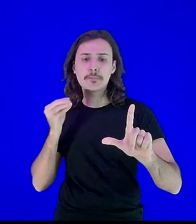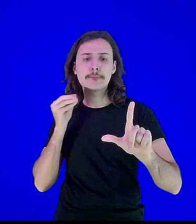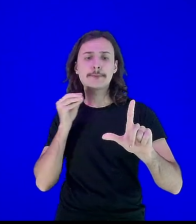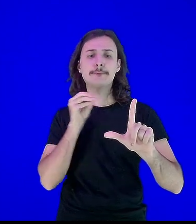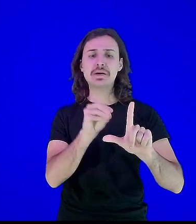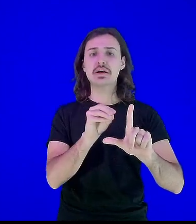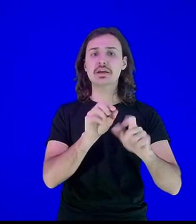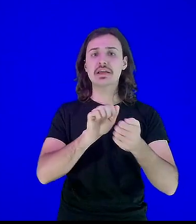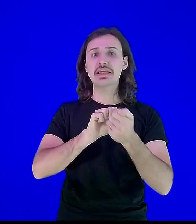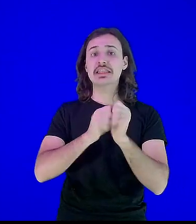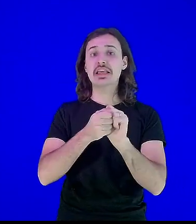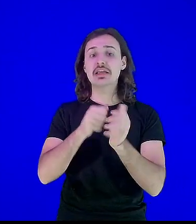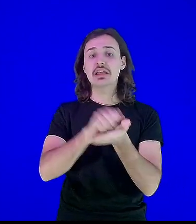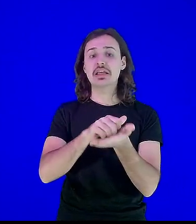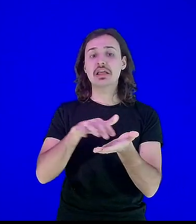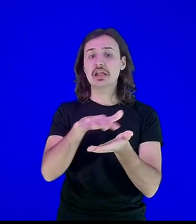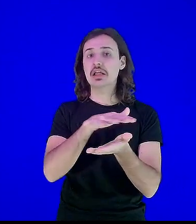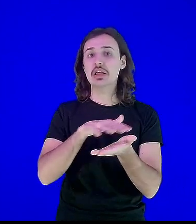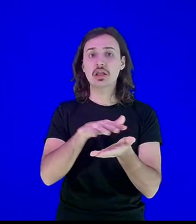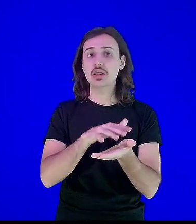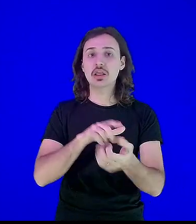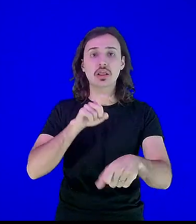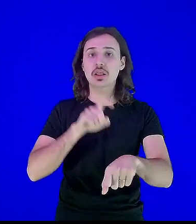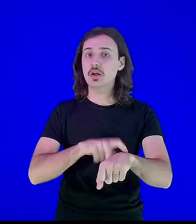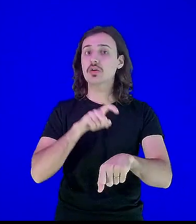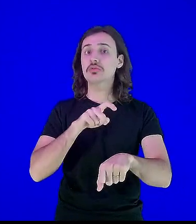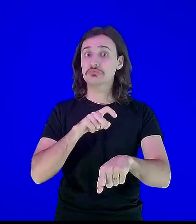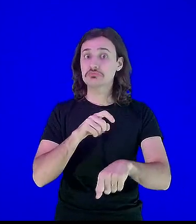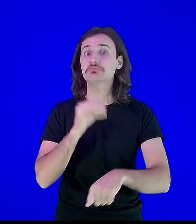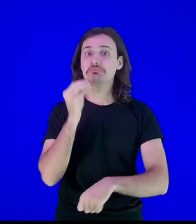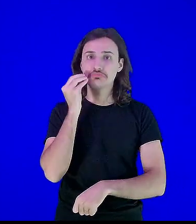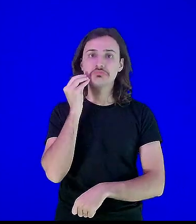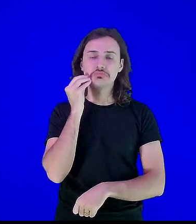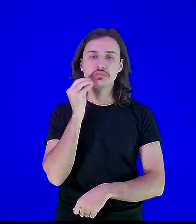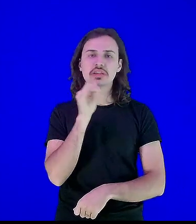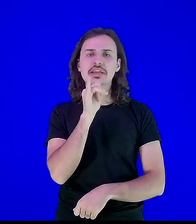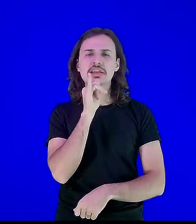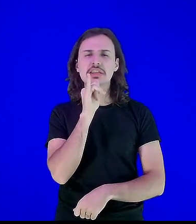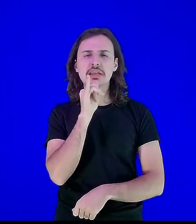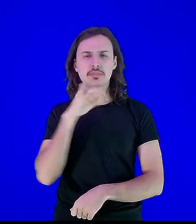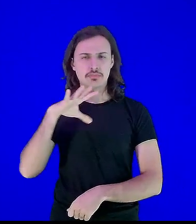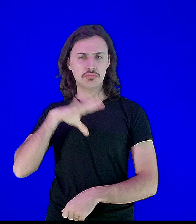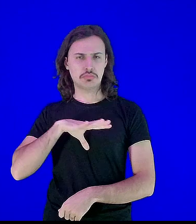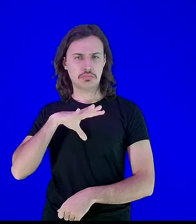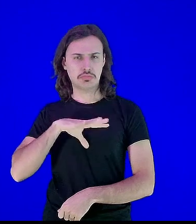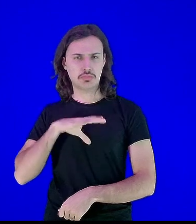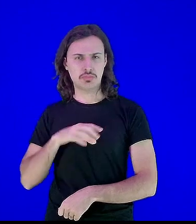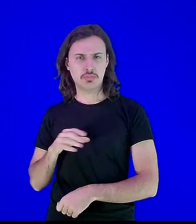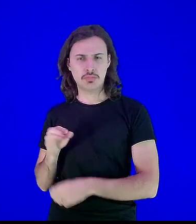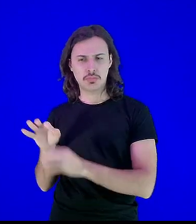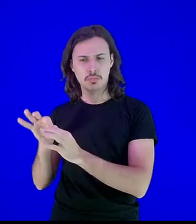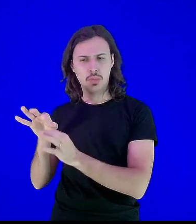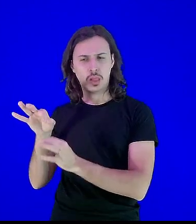so if I had a text in Portuguese and I pasted it in LetraSinal it would